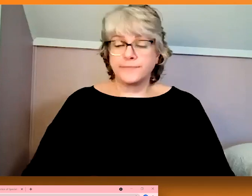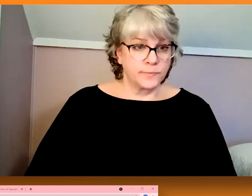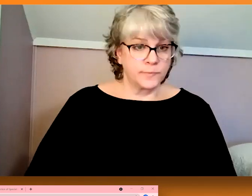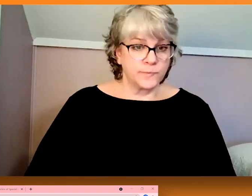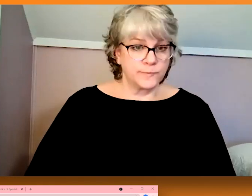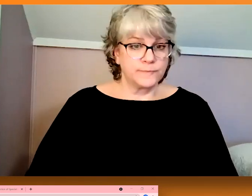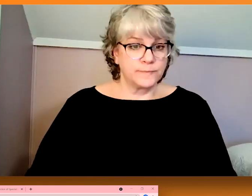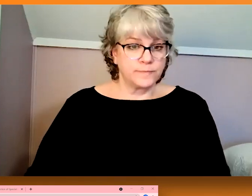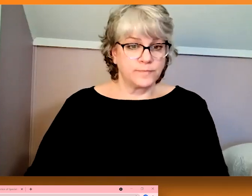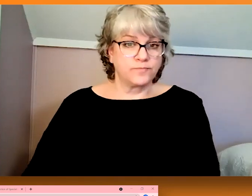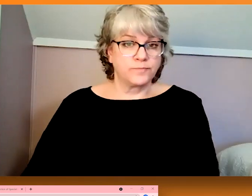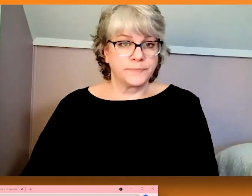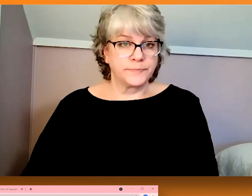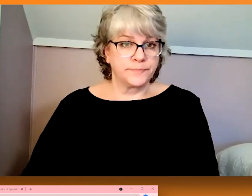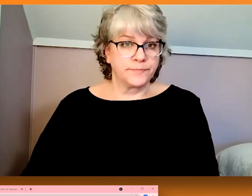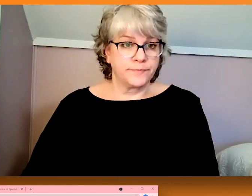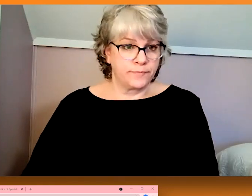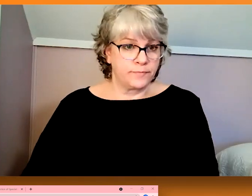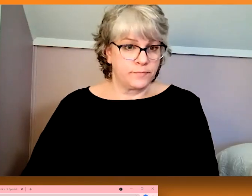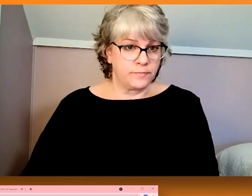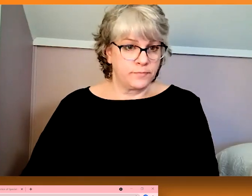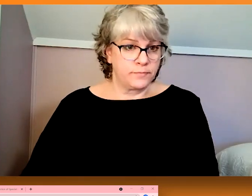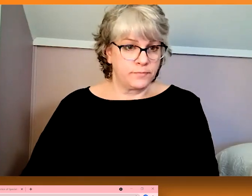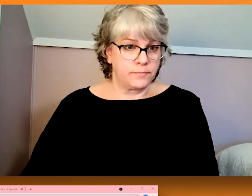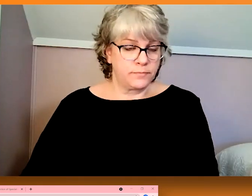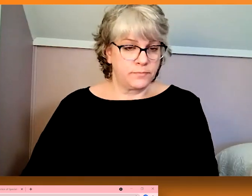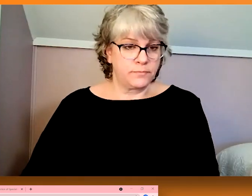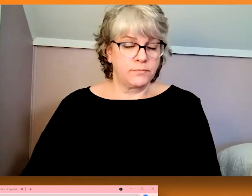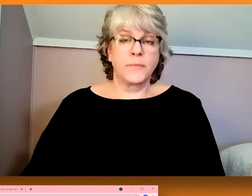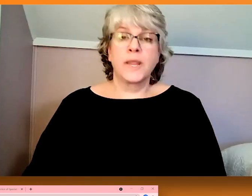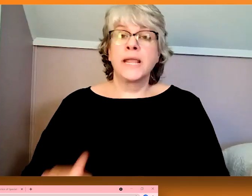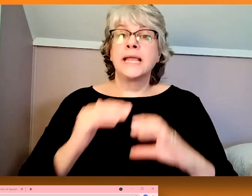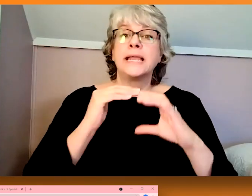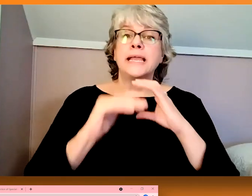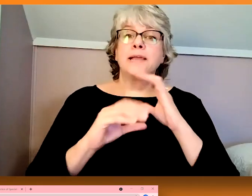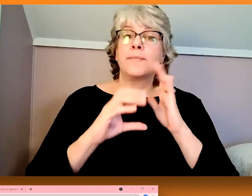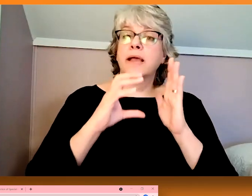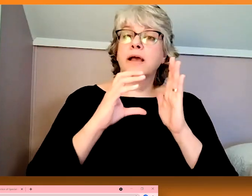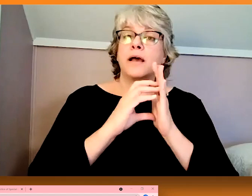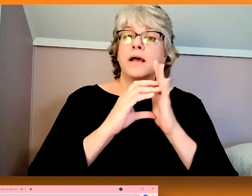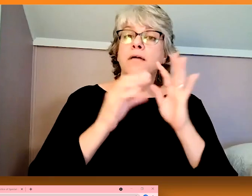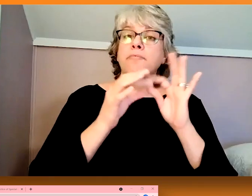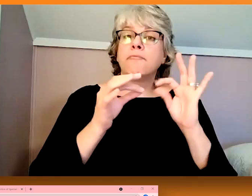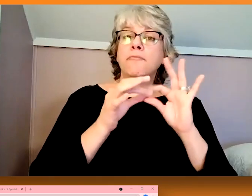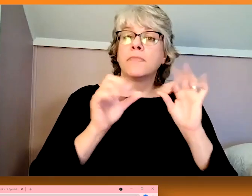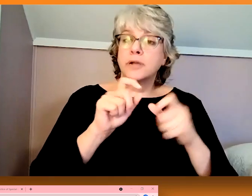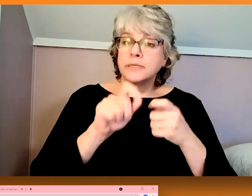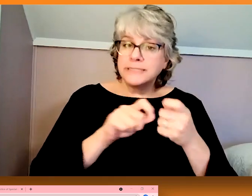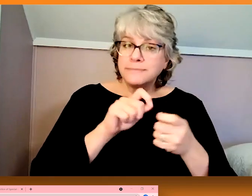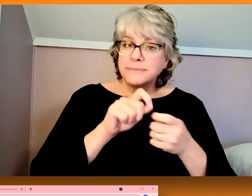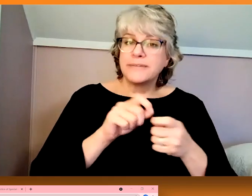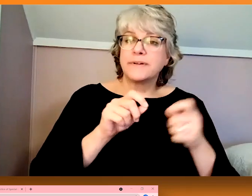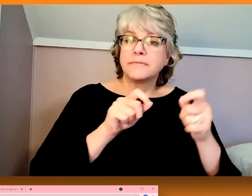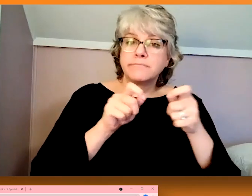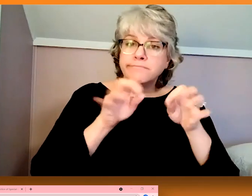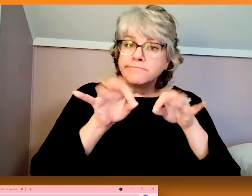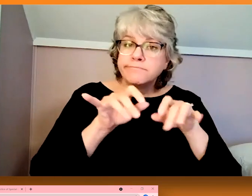and you can customize, you know, what it says in the actual e-mail, and it will provide the link,